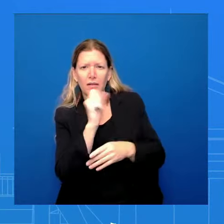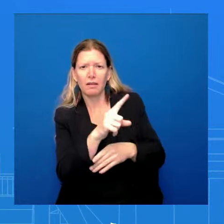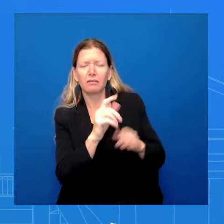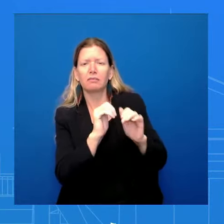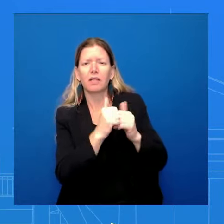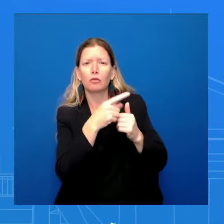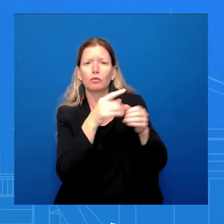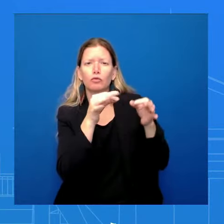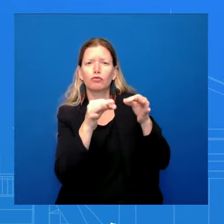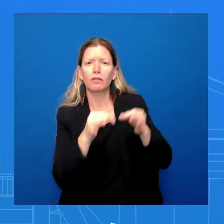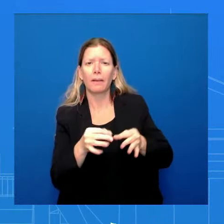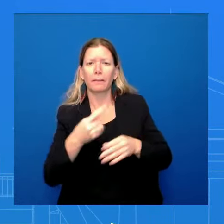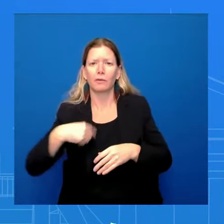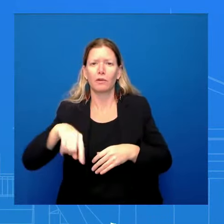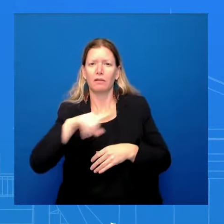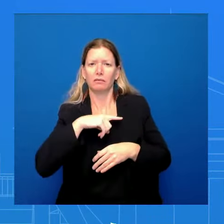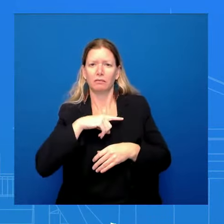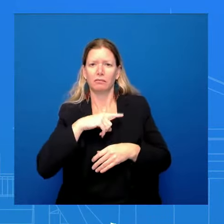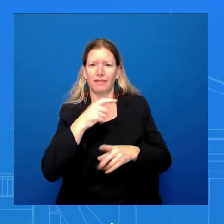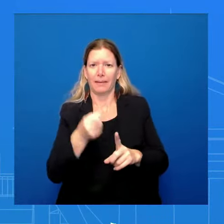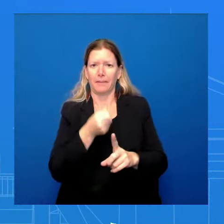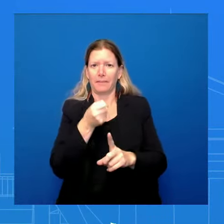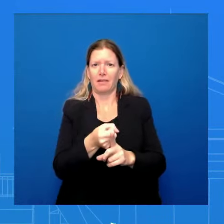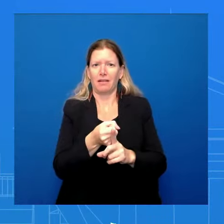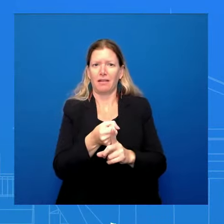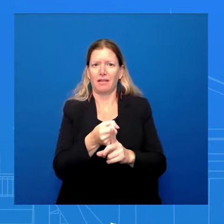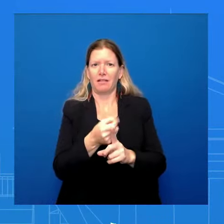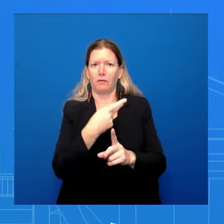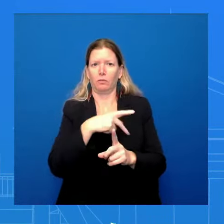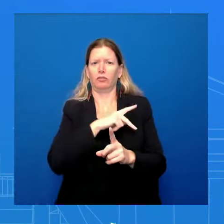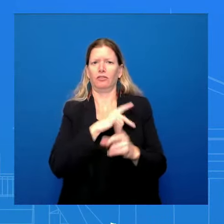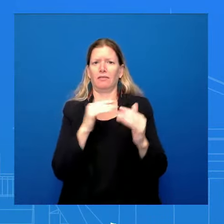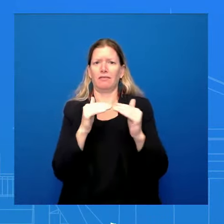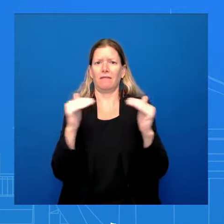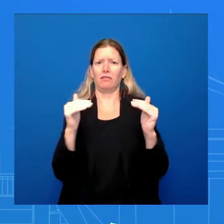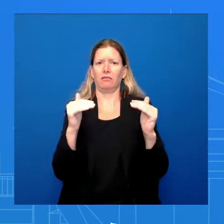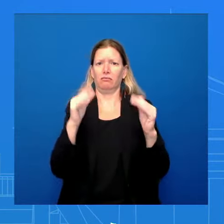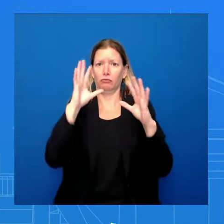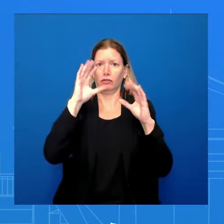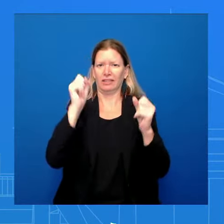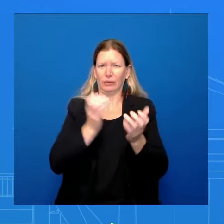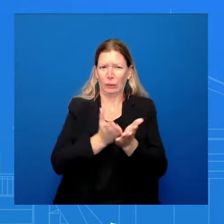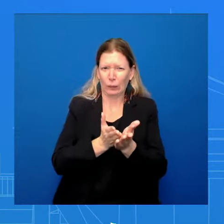that the President is going through with the indictment of his son? And does it have anything that you can see